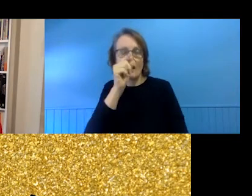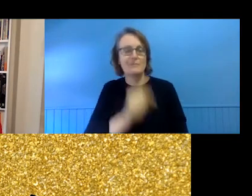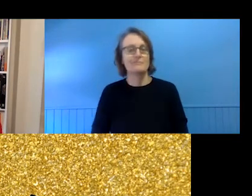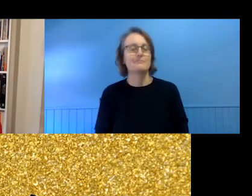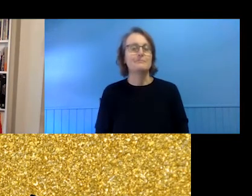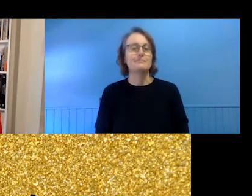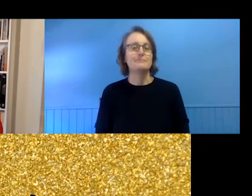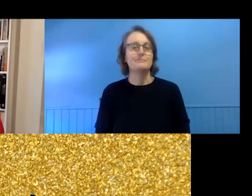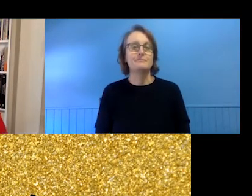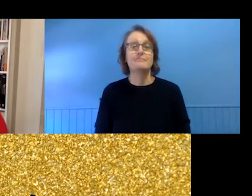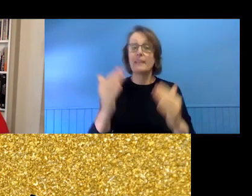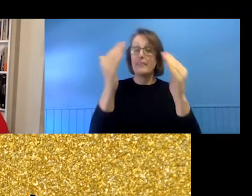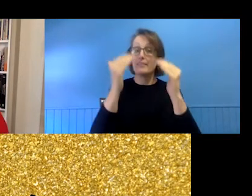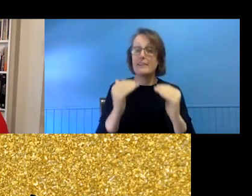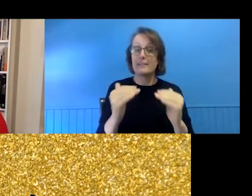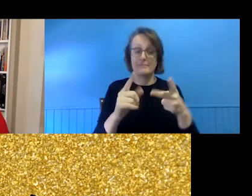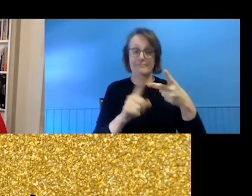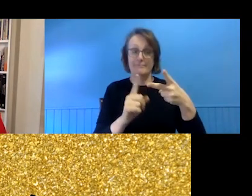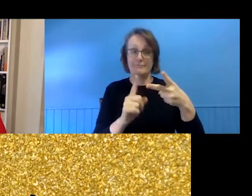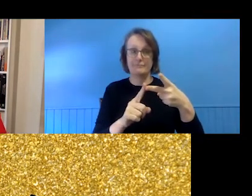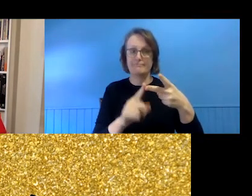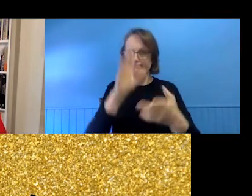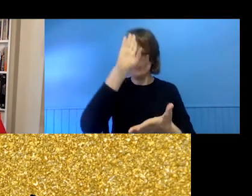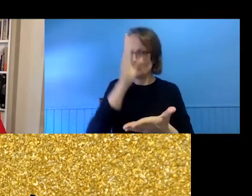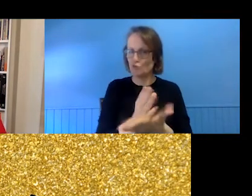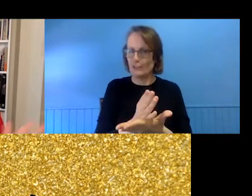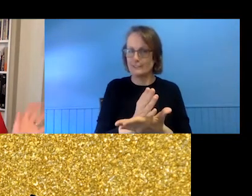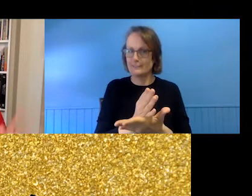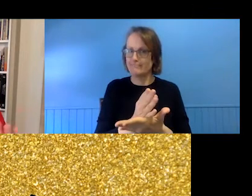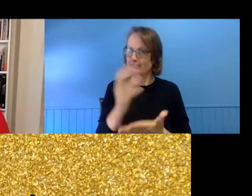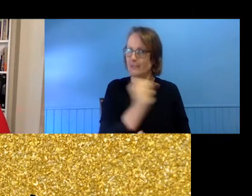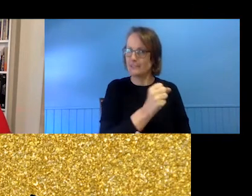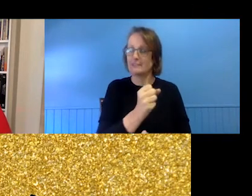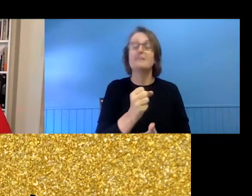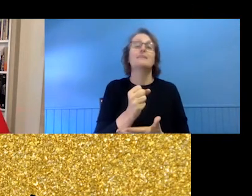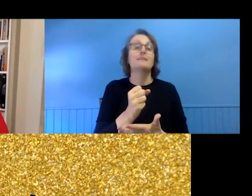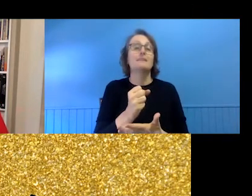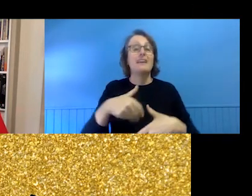golden rule is to confirm trust. In any relationship, trust is